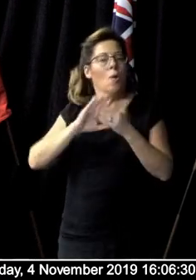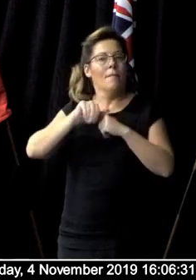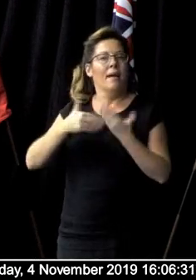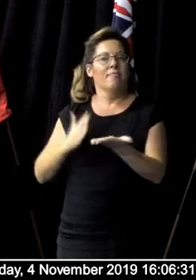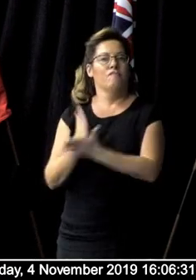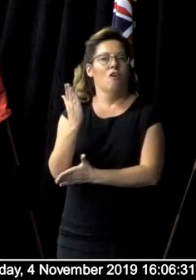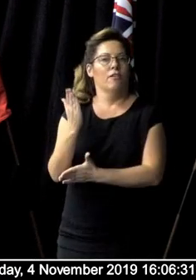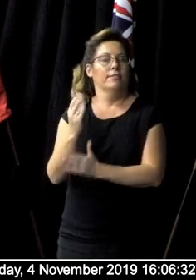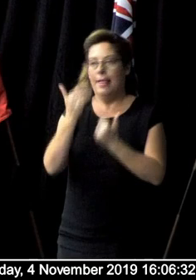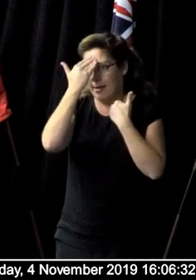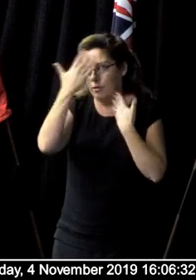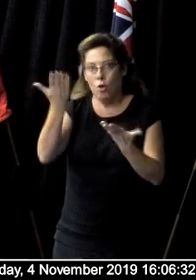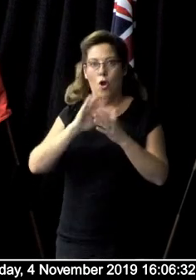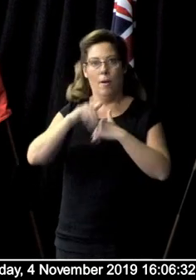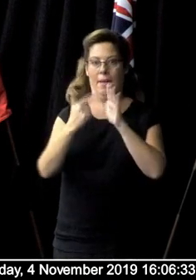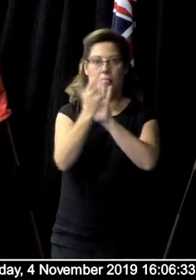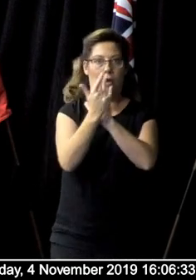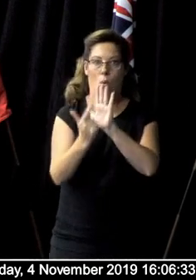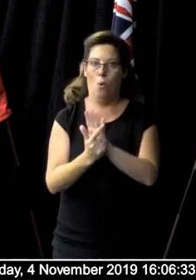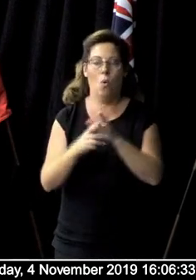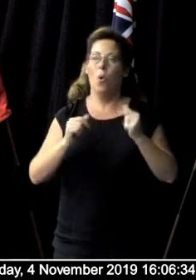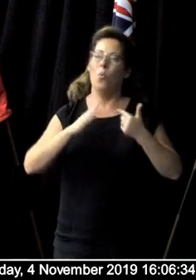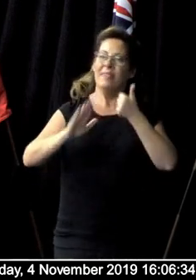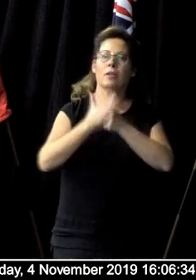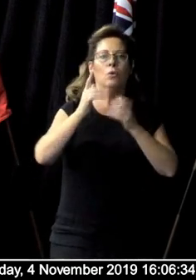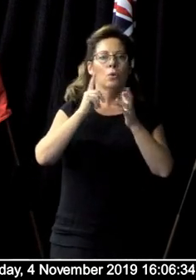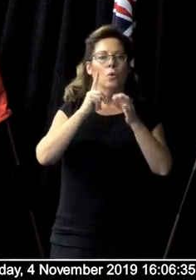new Queensland Human Rights Act.